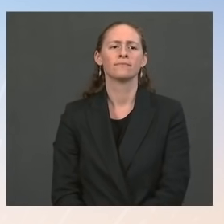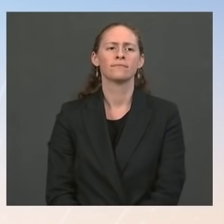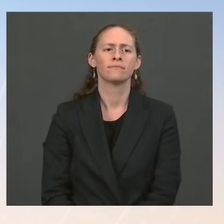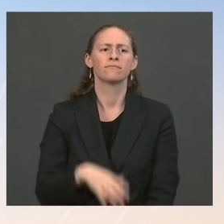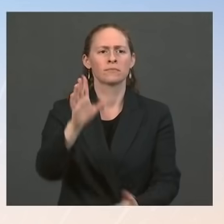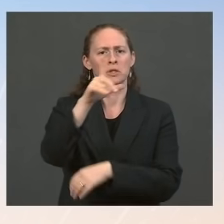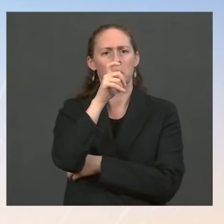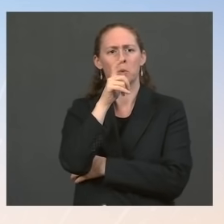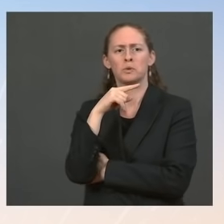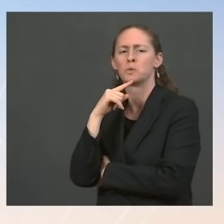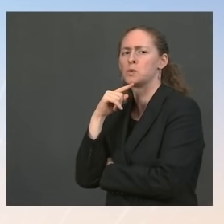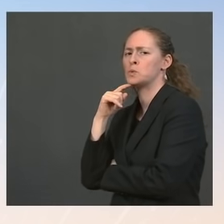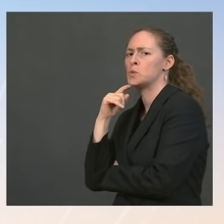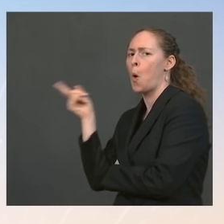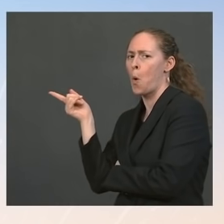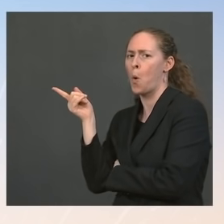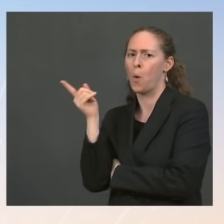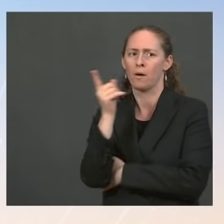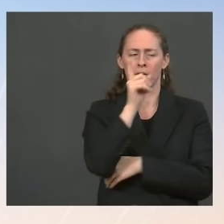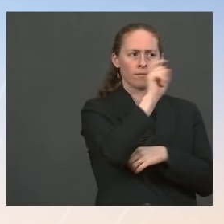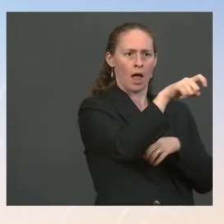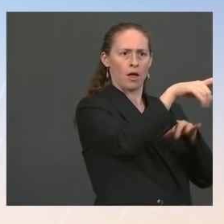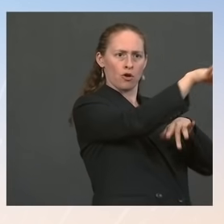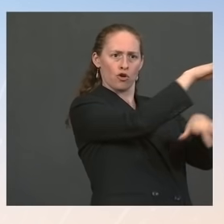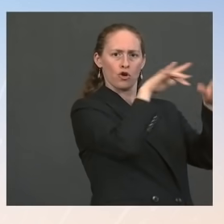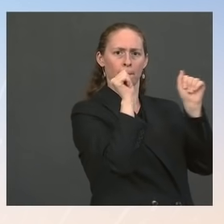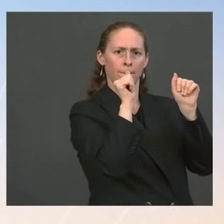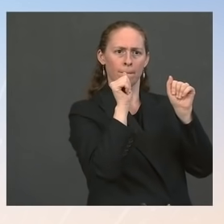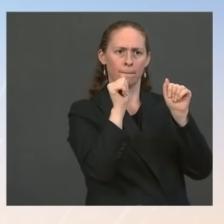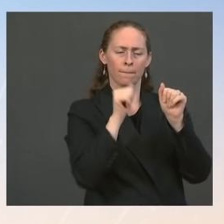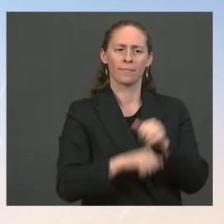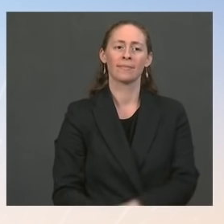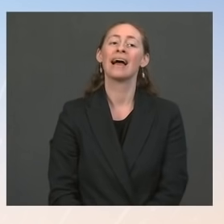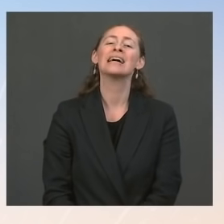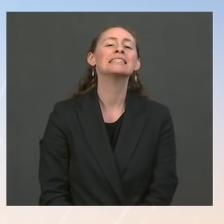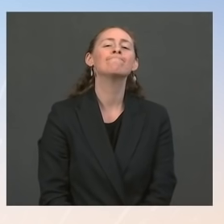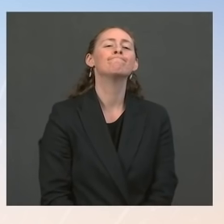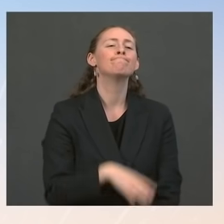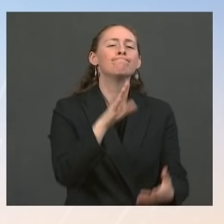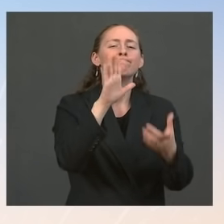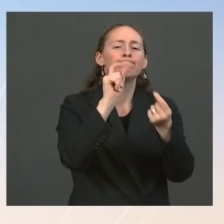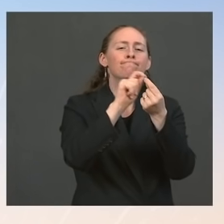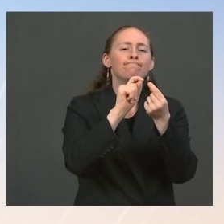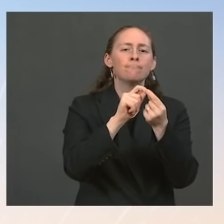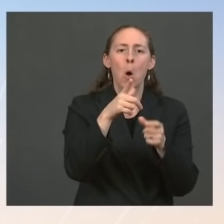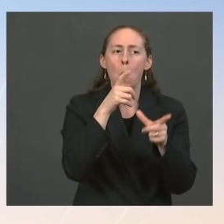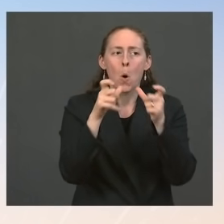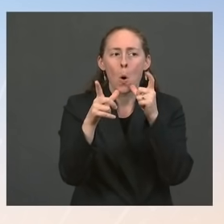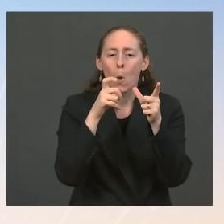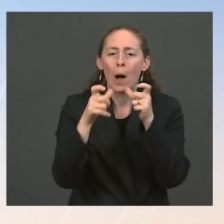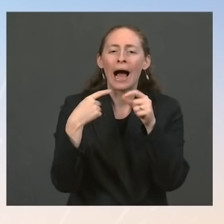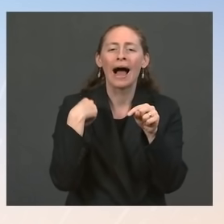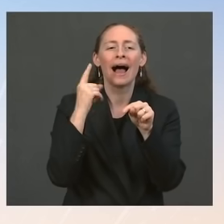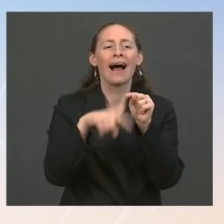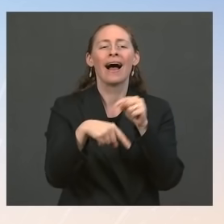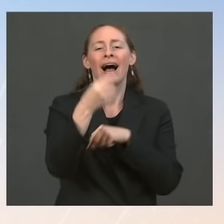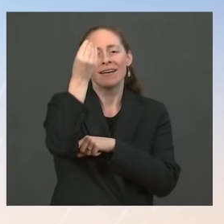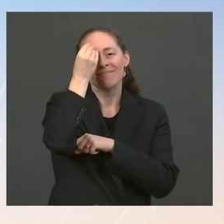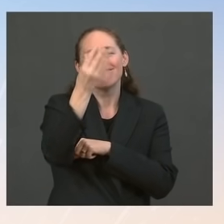Ms. Psaki: Look, I'm not going to get into specific details of who recommended what. But I can -- I would reiterate a little bit of what I conveyed before,